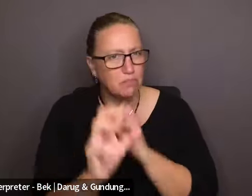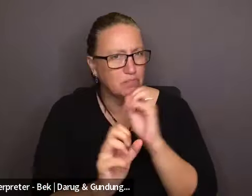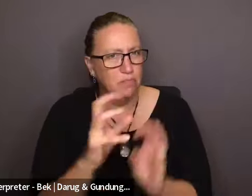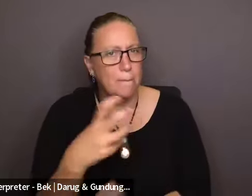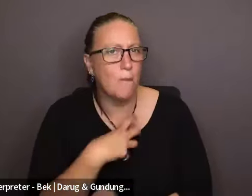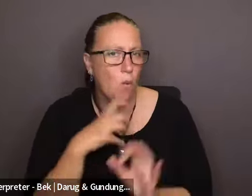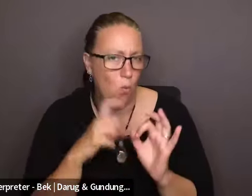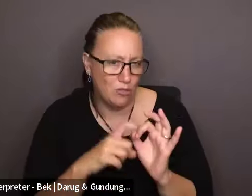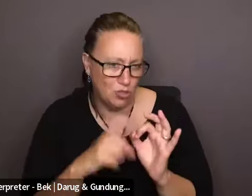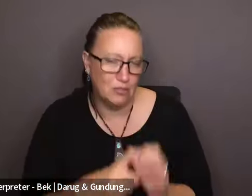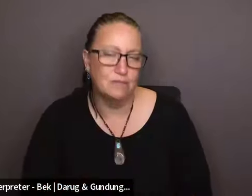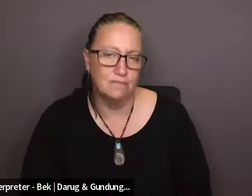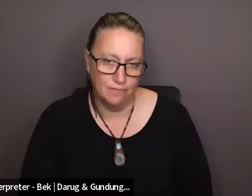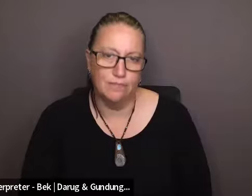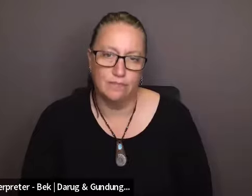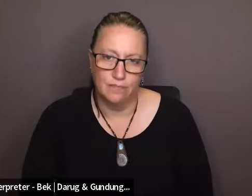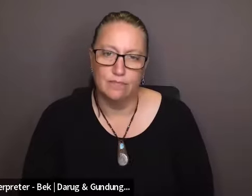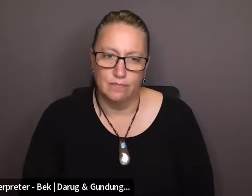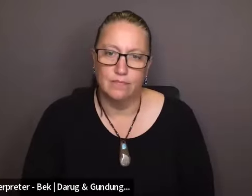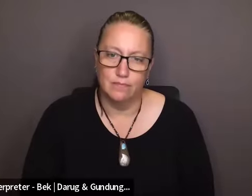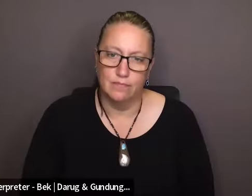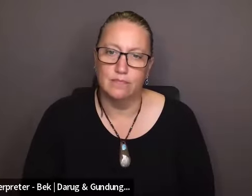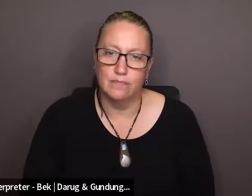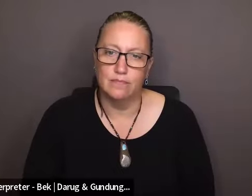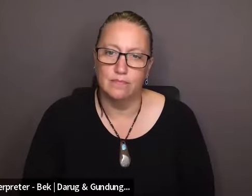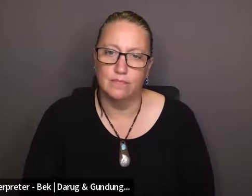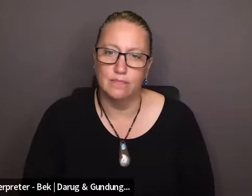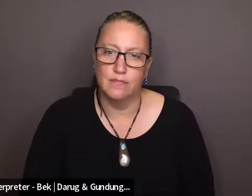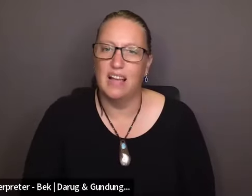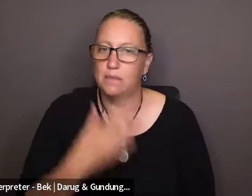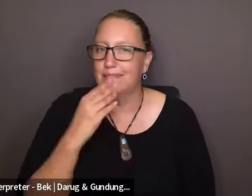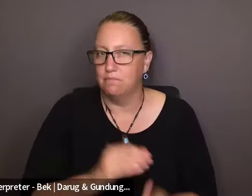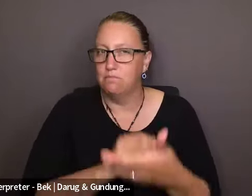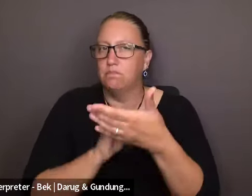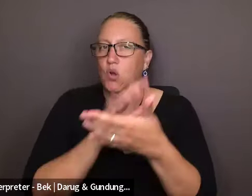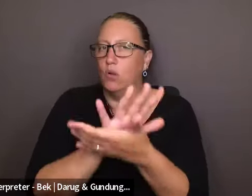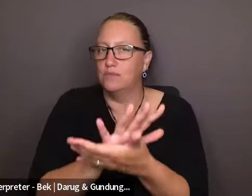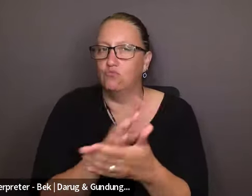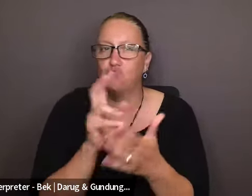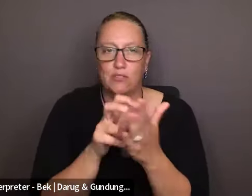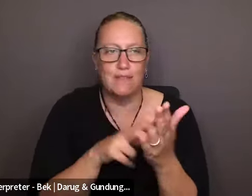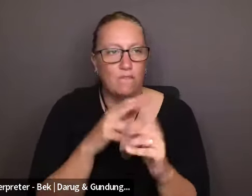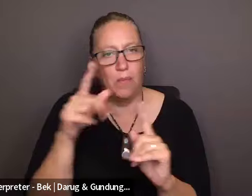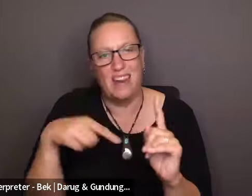have on your team. We've run out of time, I'm sorry, and there's still